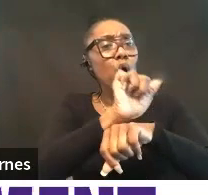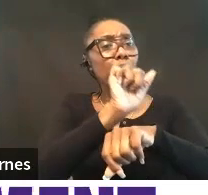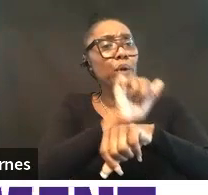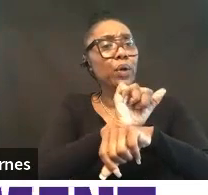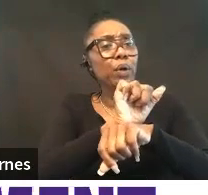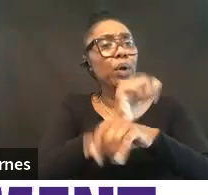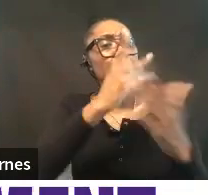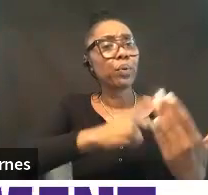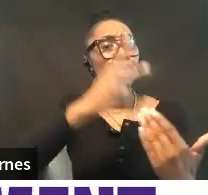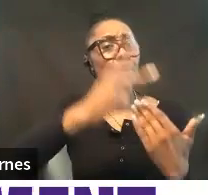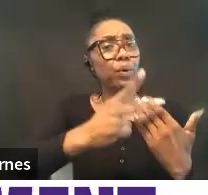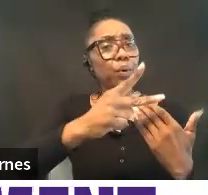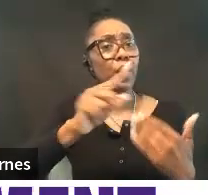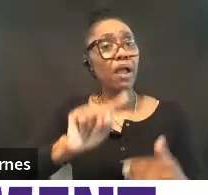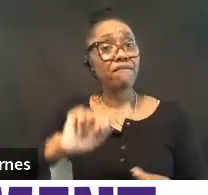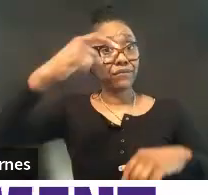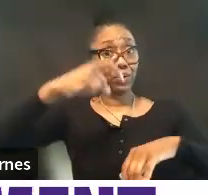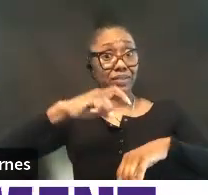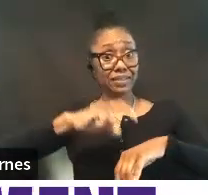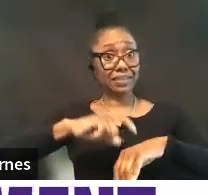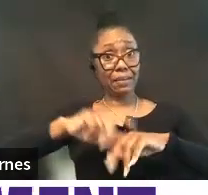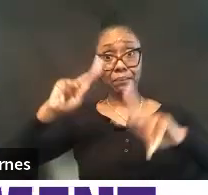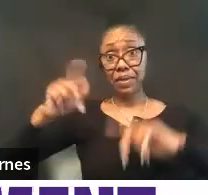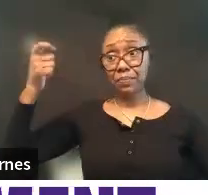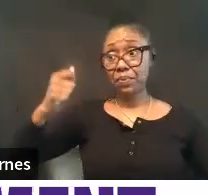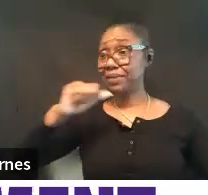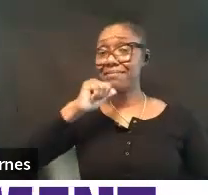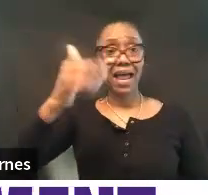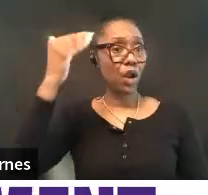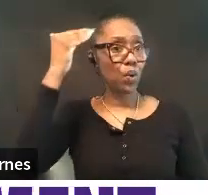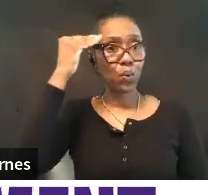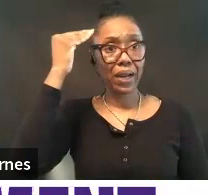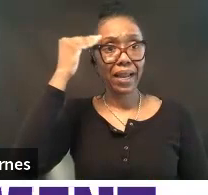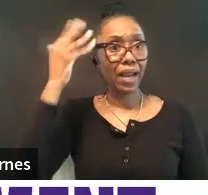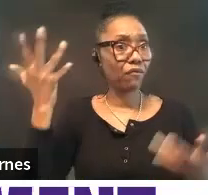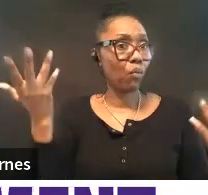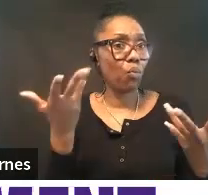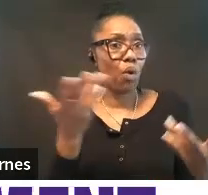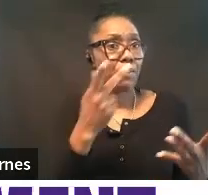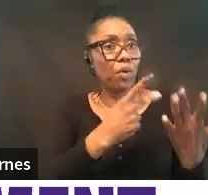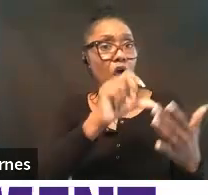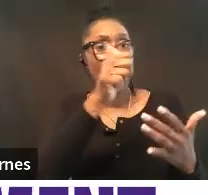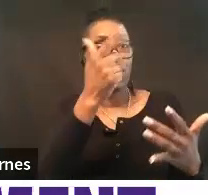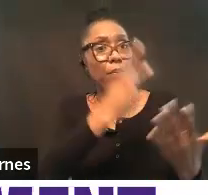First time beneficiaries are not usually aware of their existence.